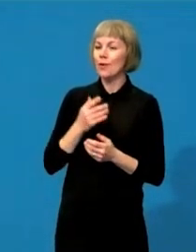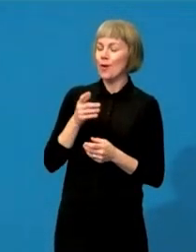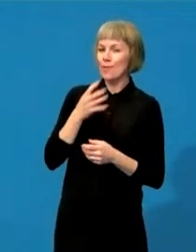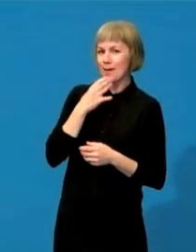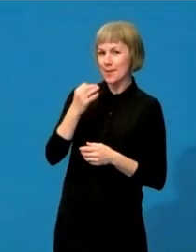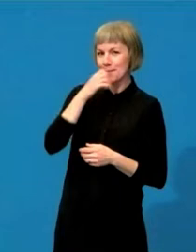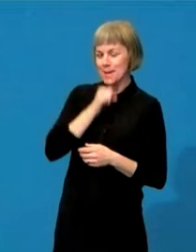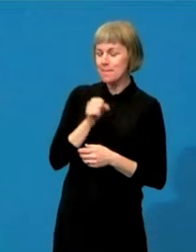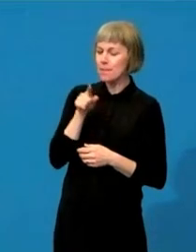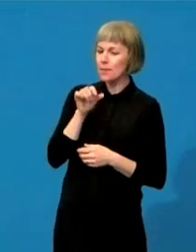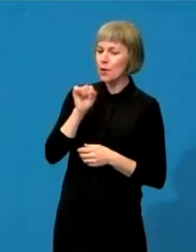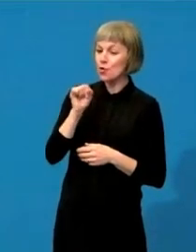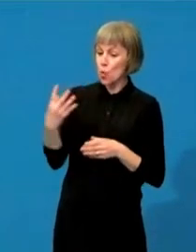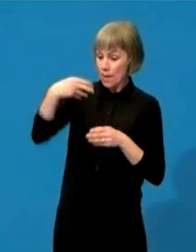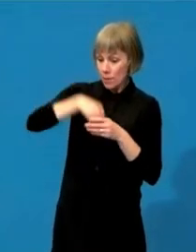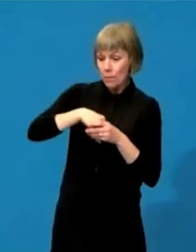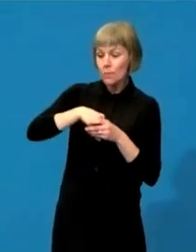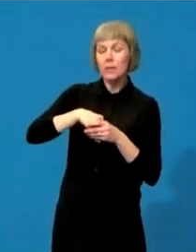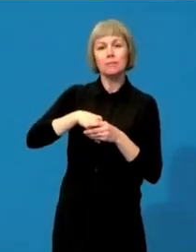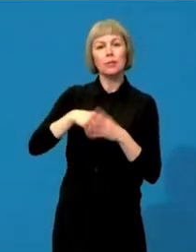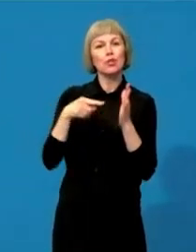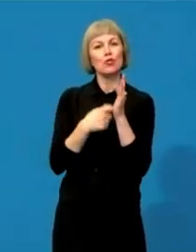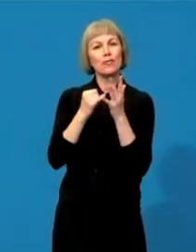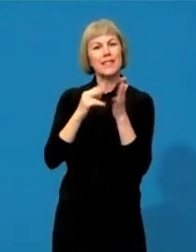I don't need to promote Tristan's business any further because he's done it wonderfully